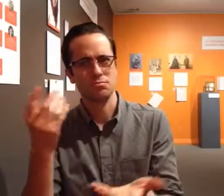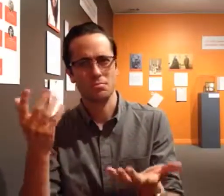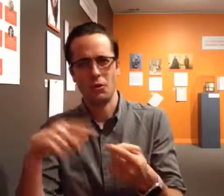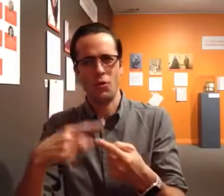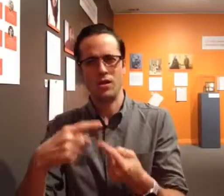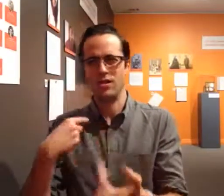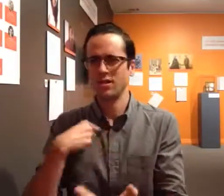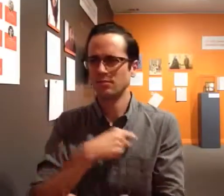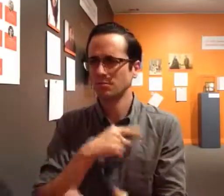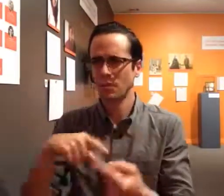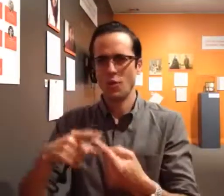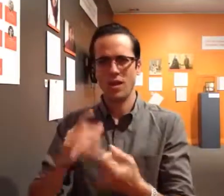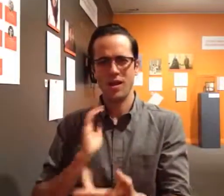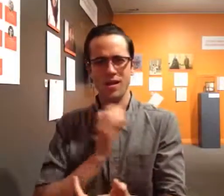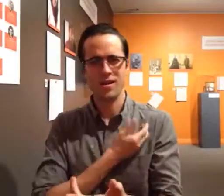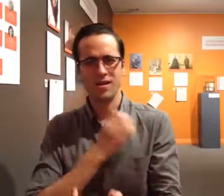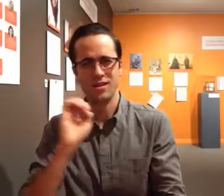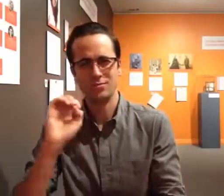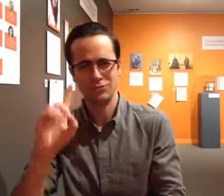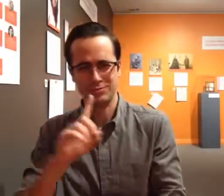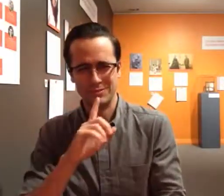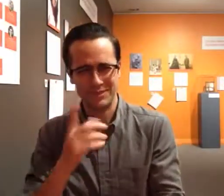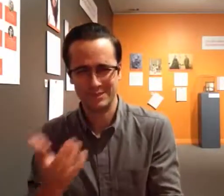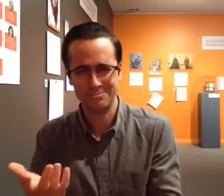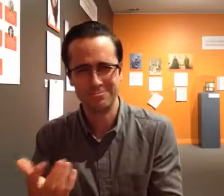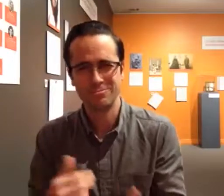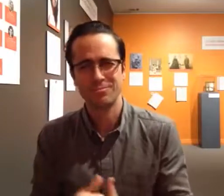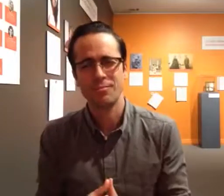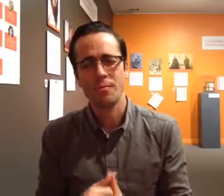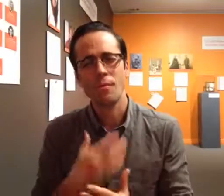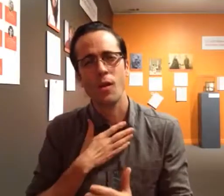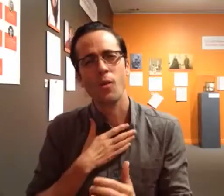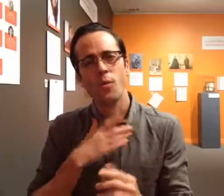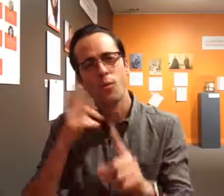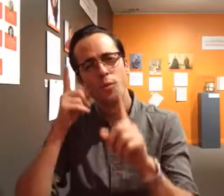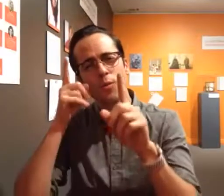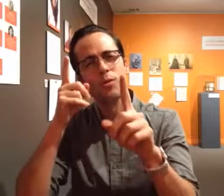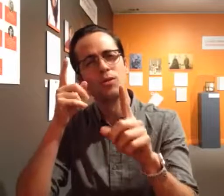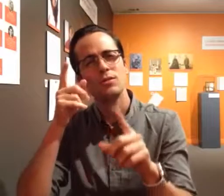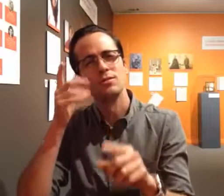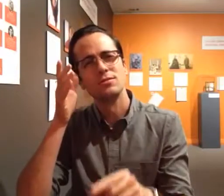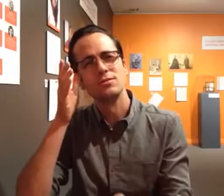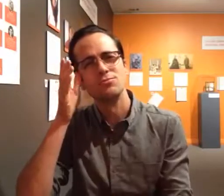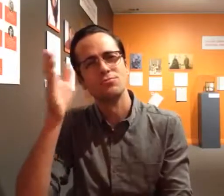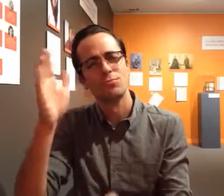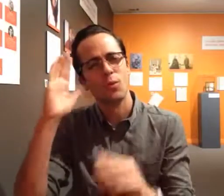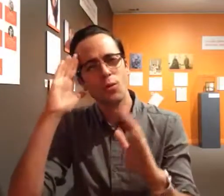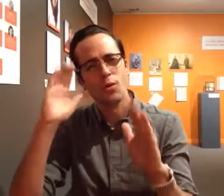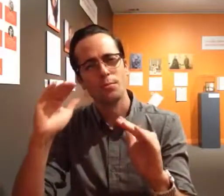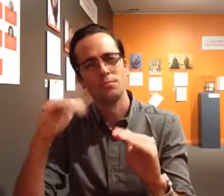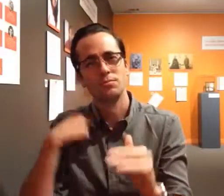about us and our education, really. My goal is I hope someday